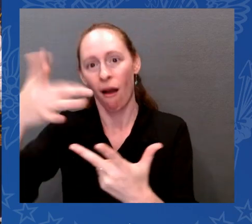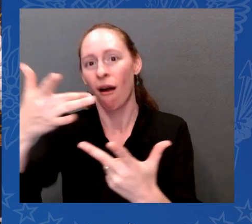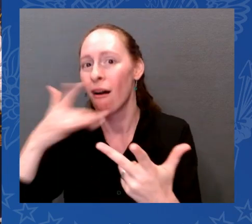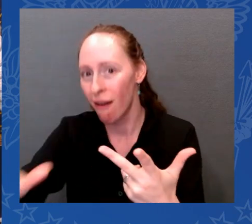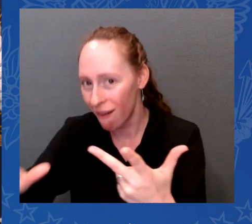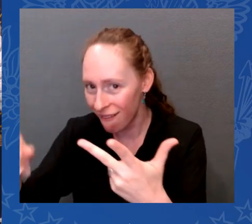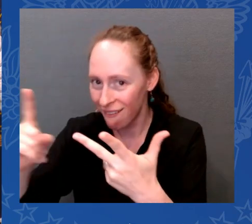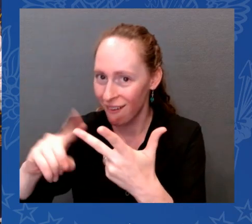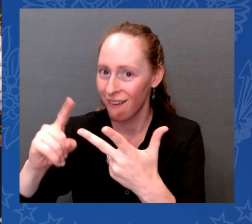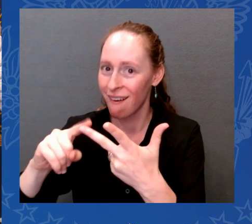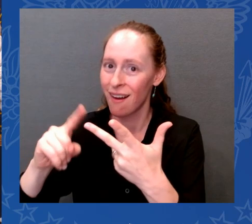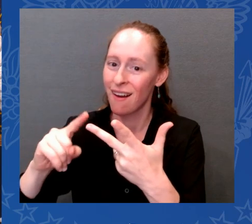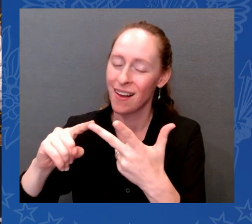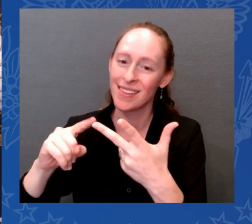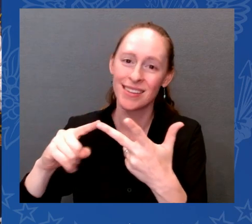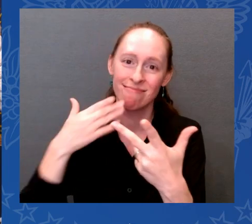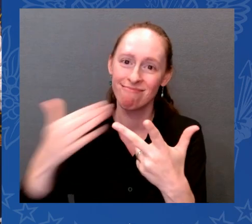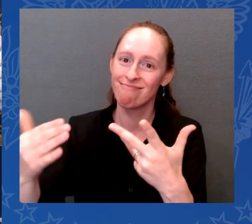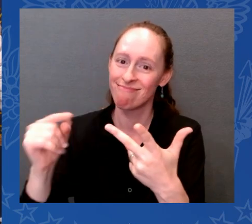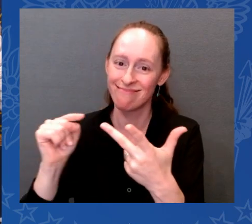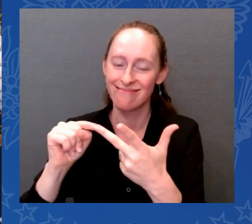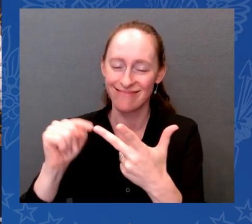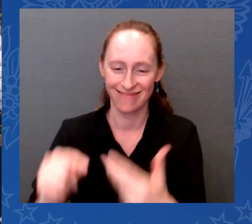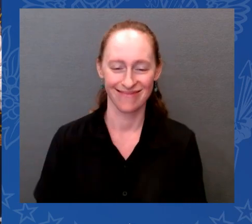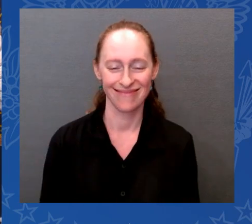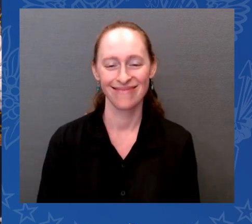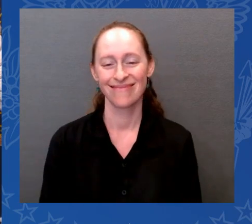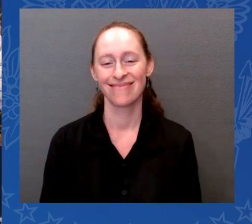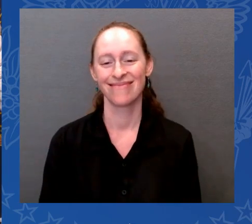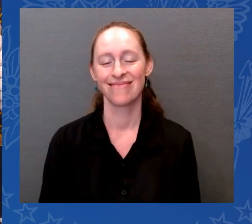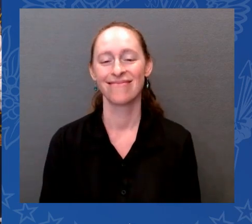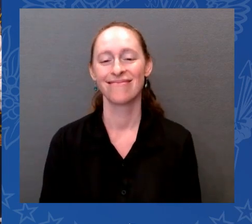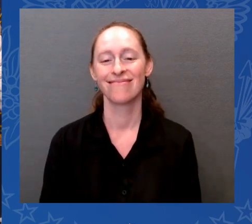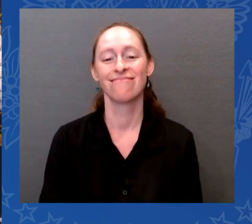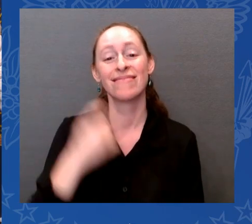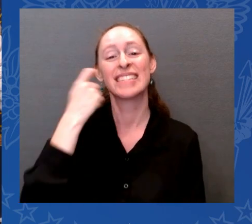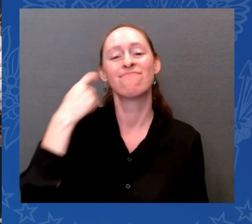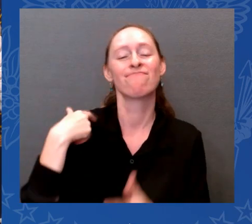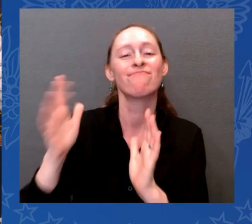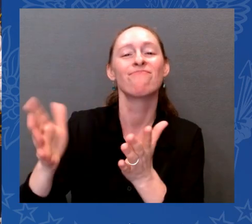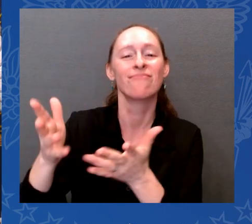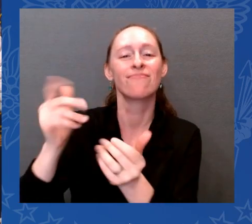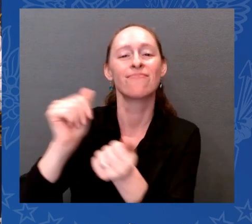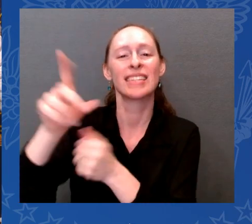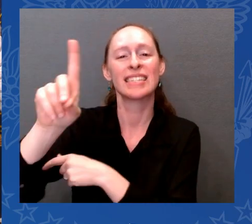volunteer fire company who said, "Joe, do you remember I was in your first campaign in 1972?"